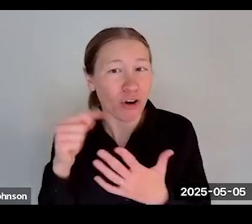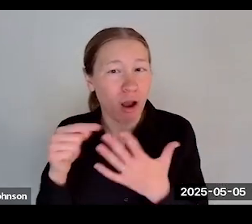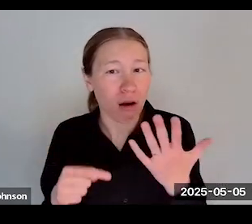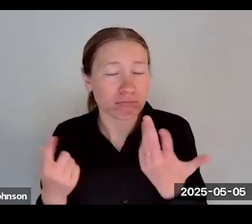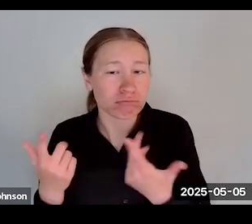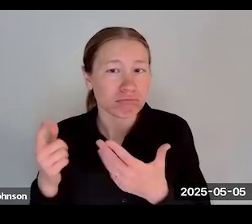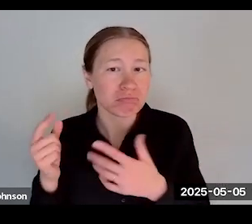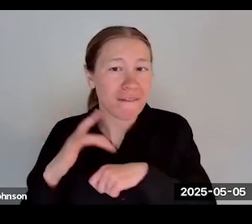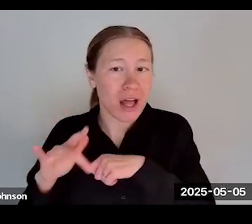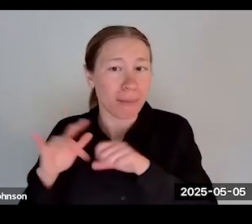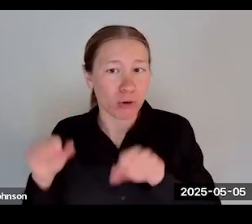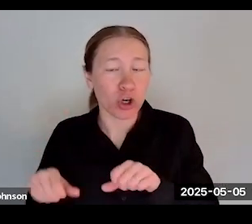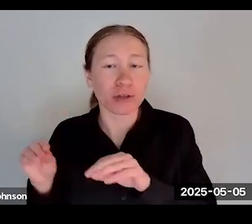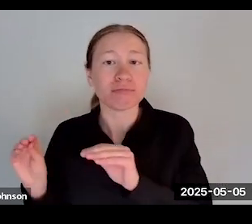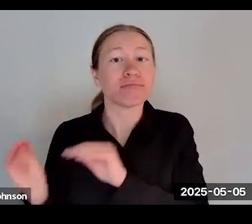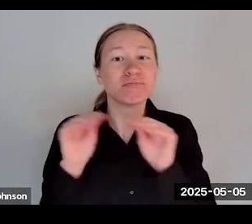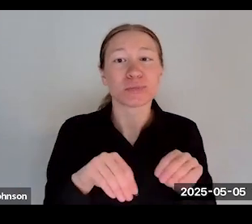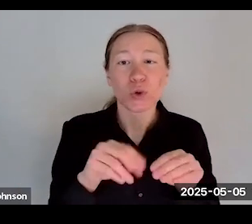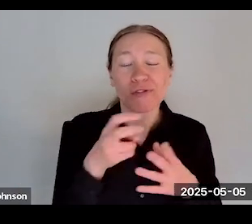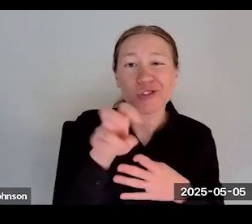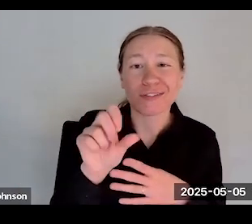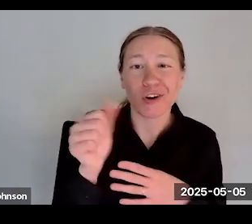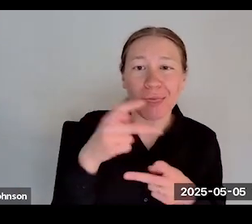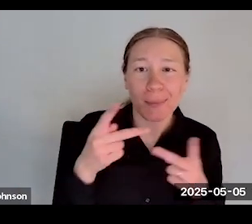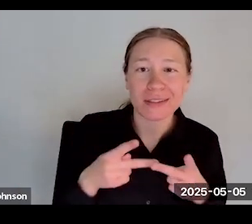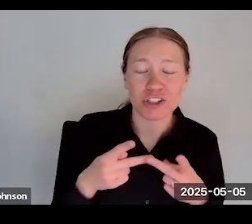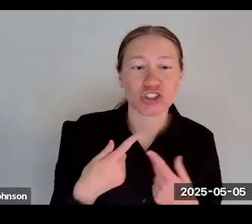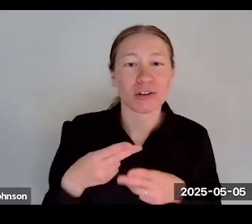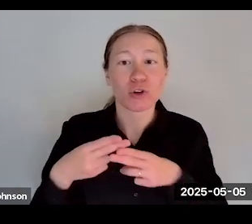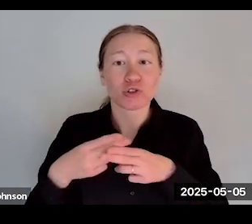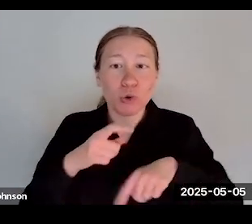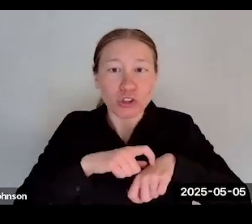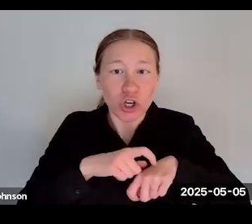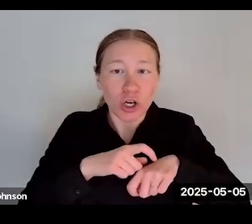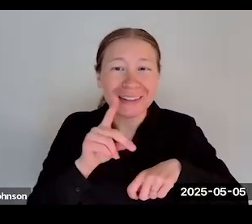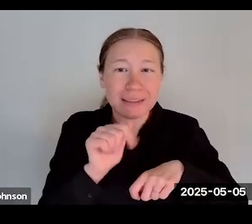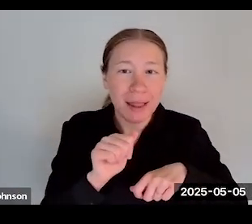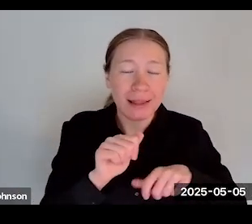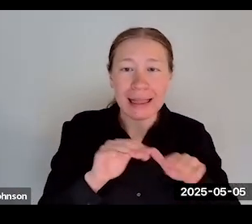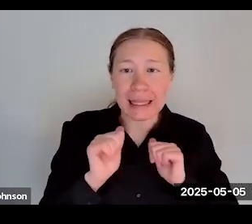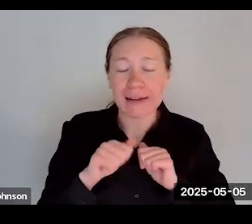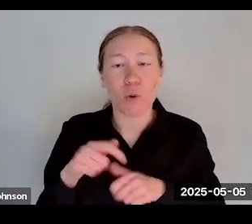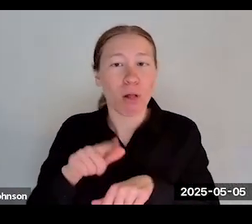such as reassignment to a different position, shorter long-term disability leave, or other benefit programs.